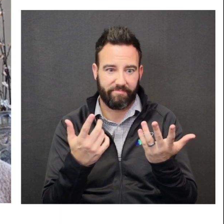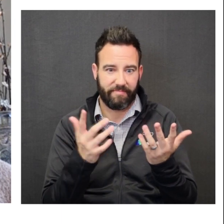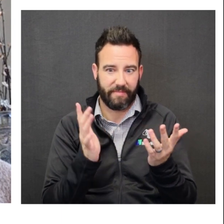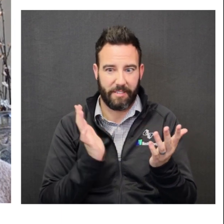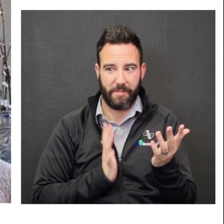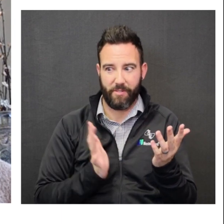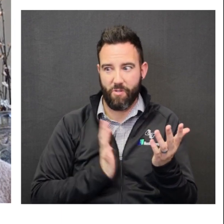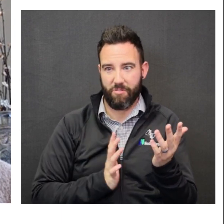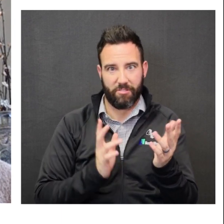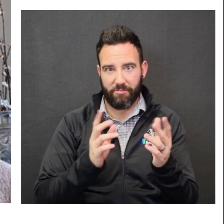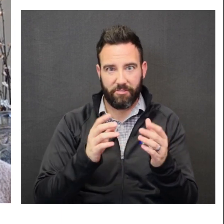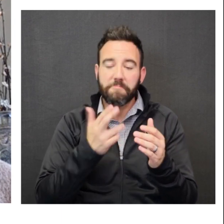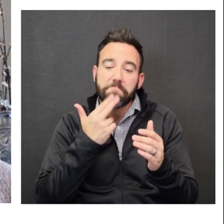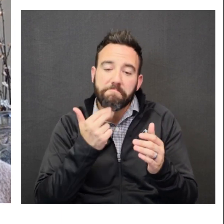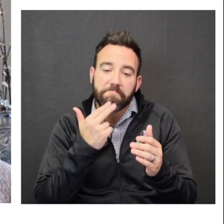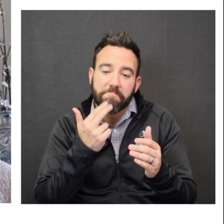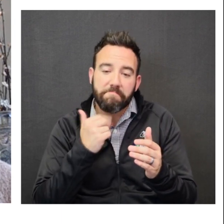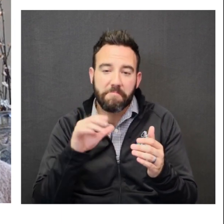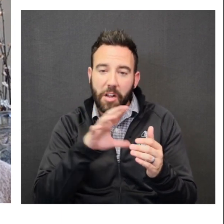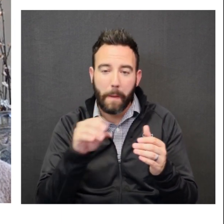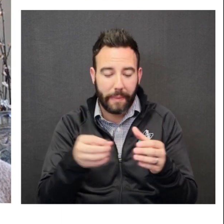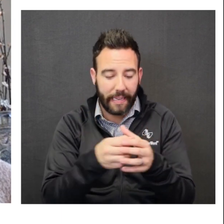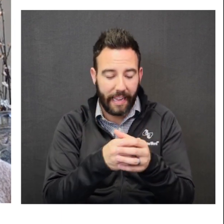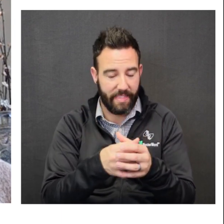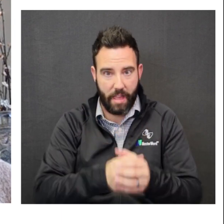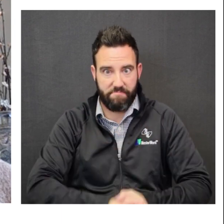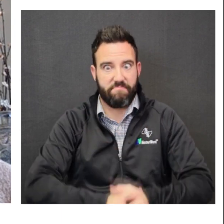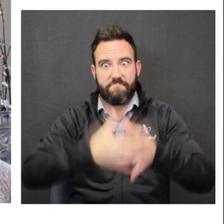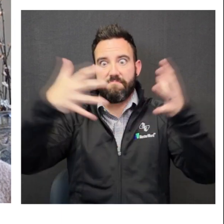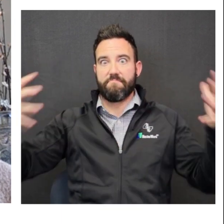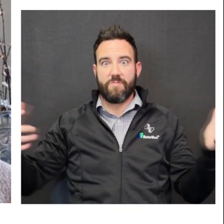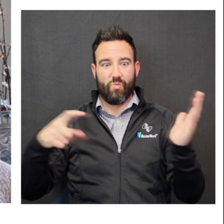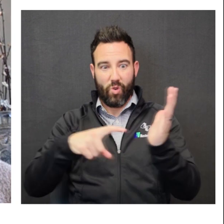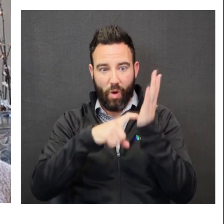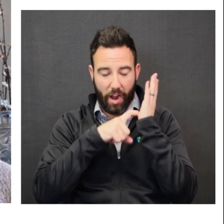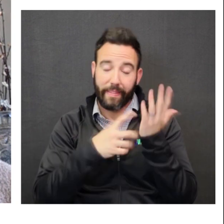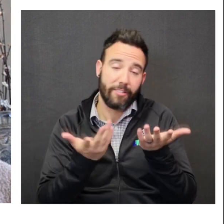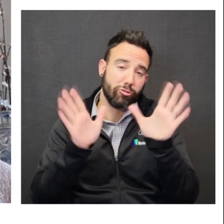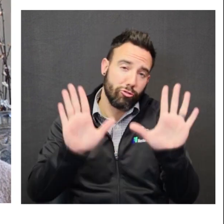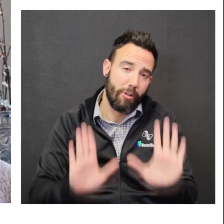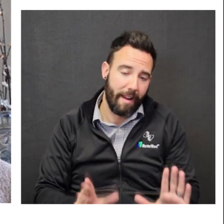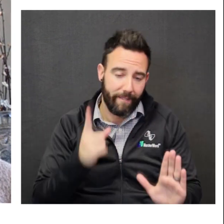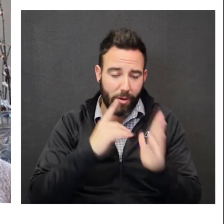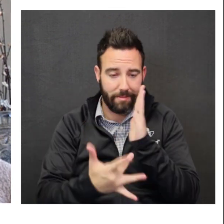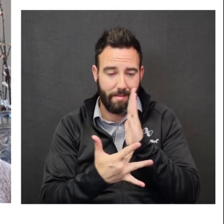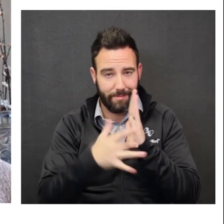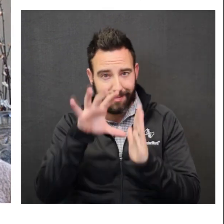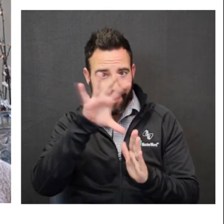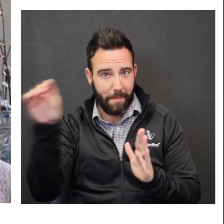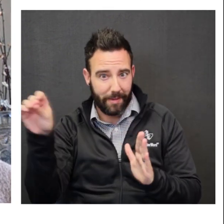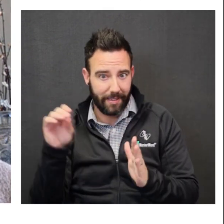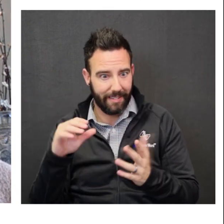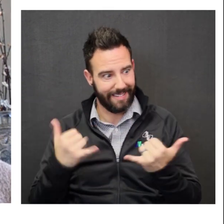ups to we need you to scale at a level that no one was really prepared for. And that's great on some levels because it